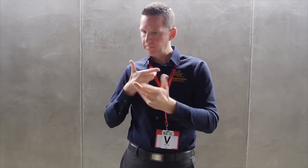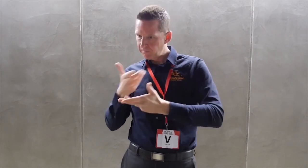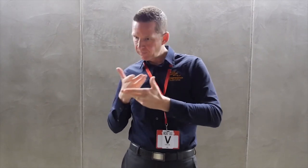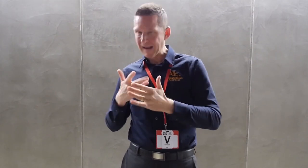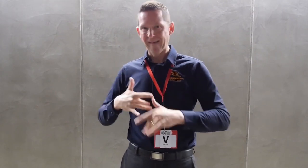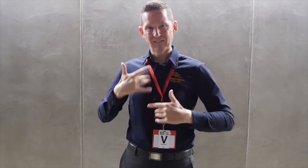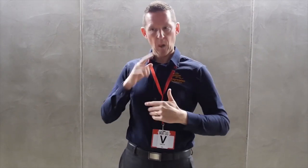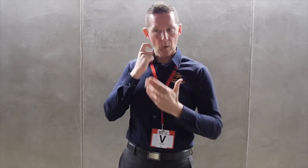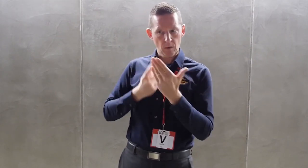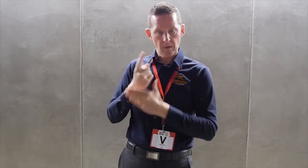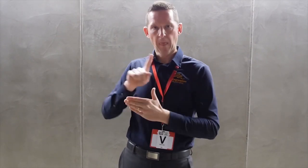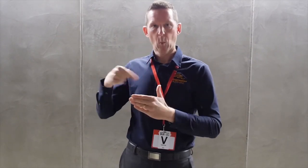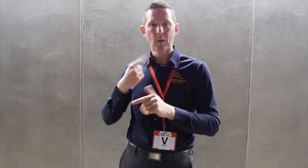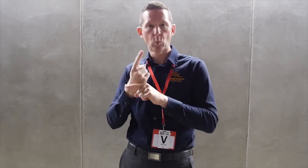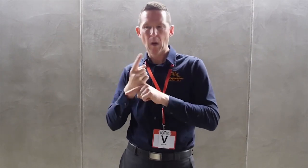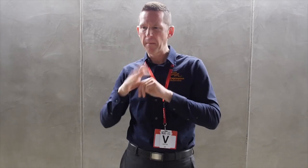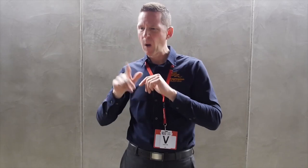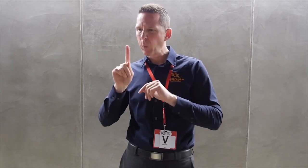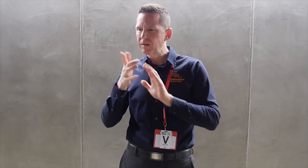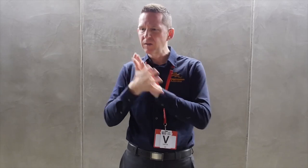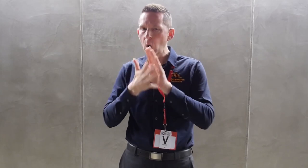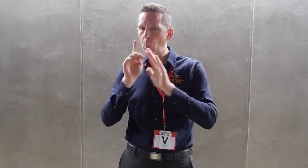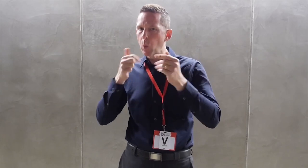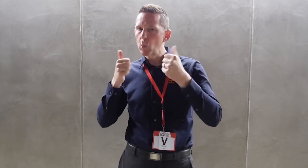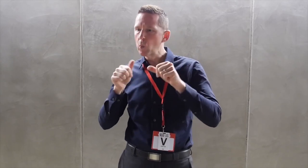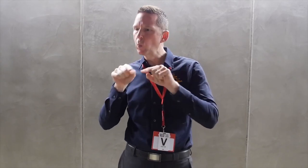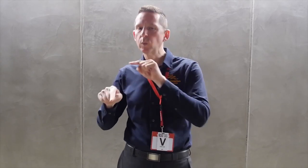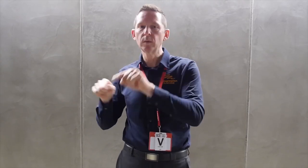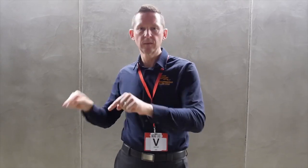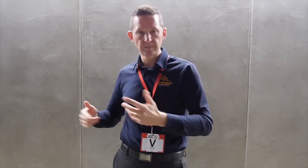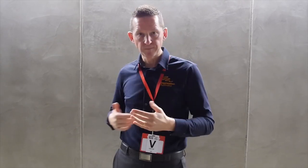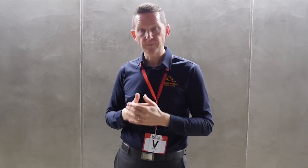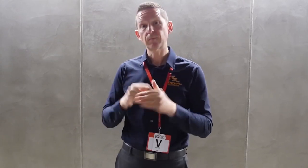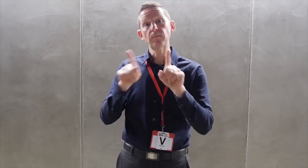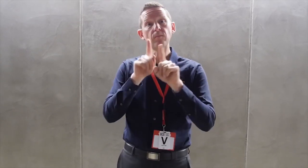In our discussion, we aim to predict which topics will be covered and which signs would be the most appropriate.